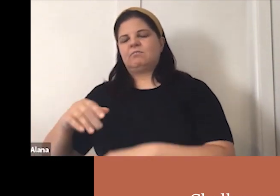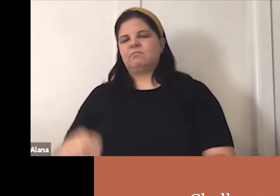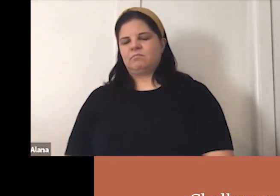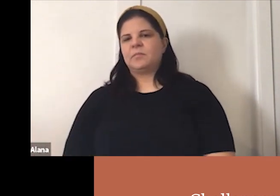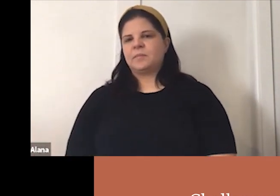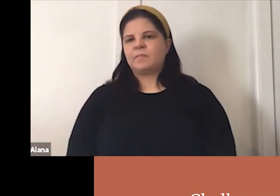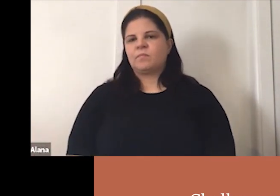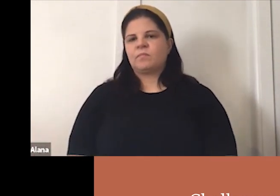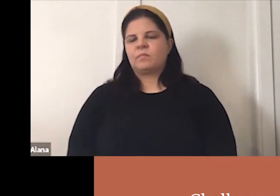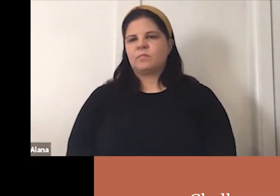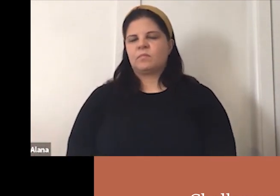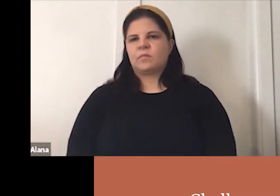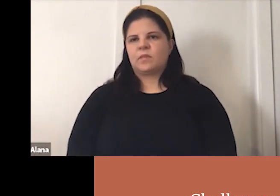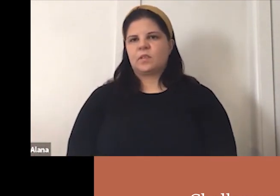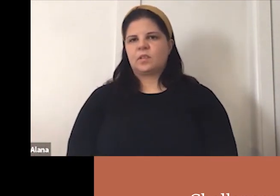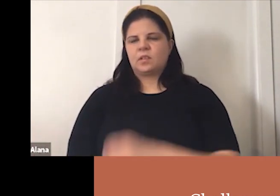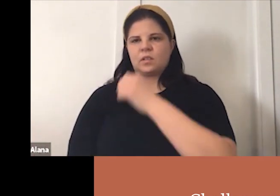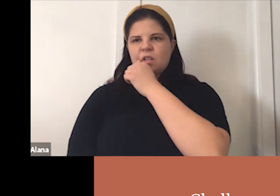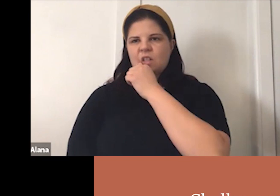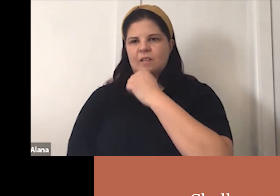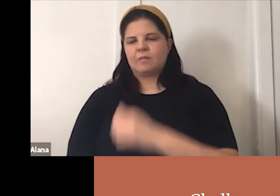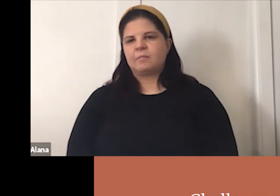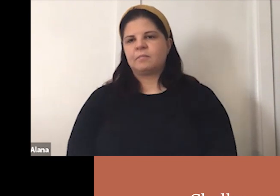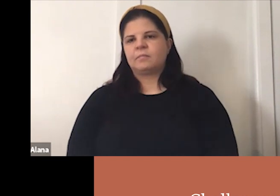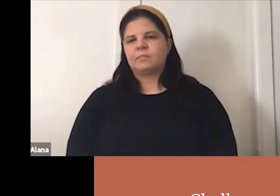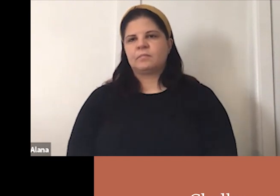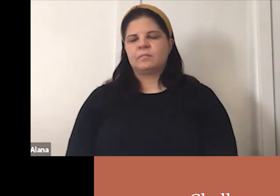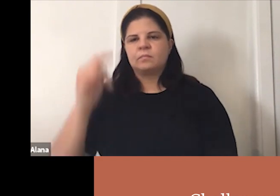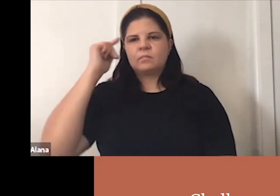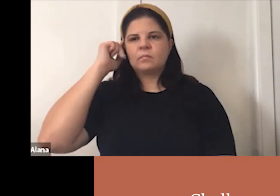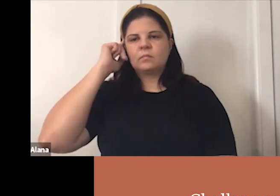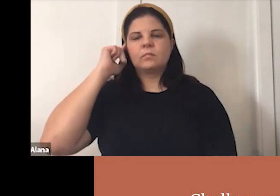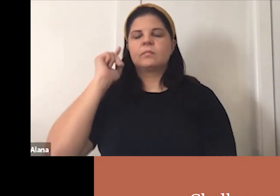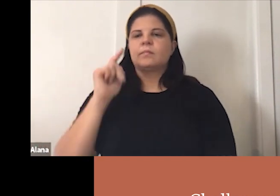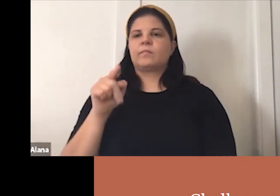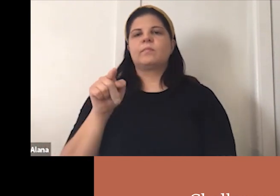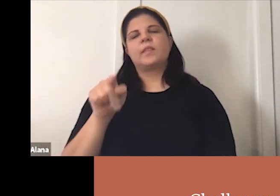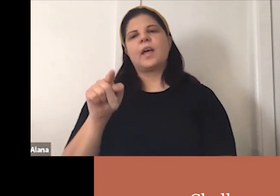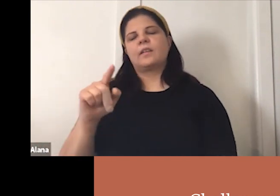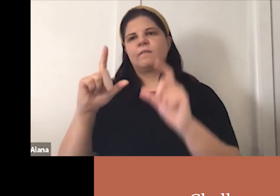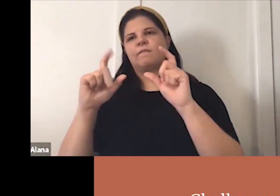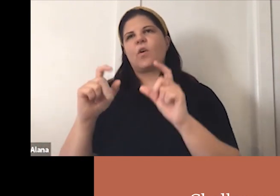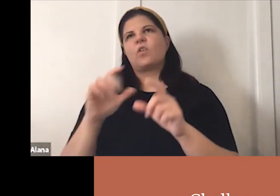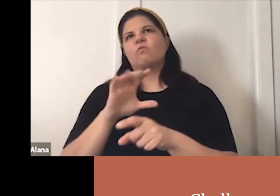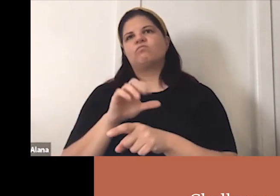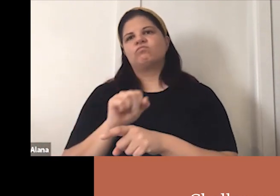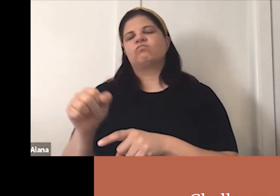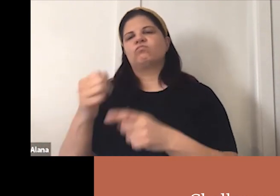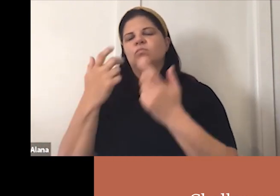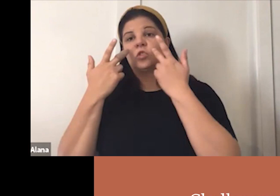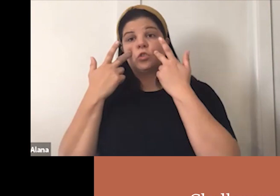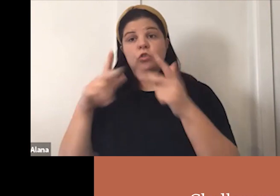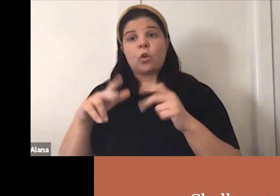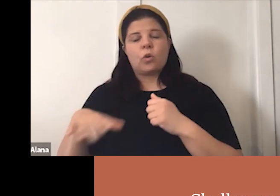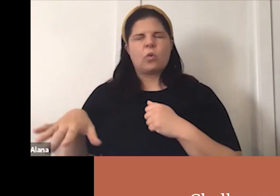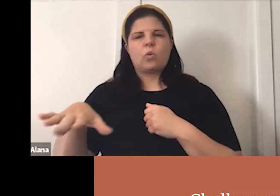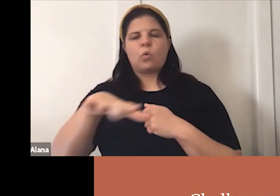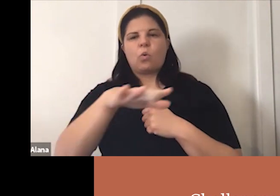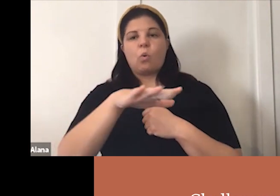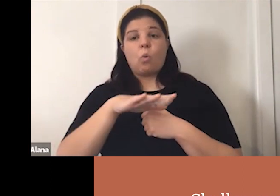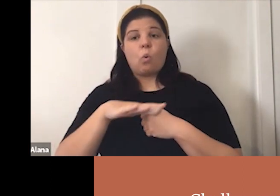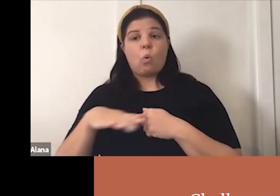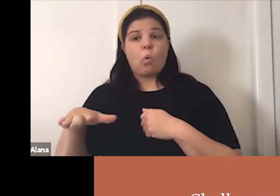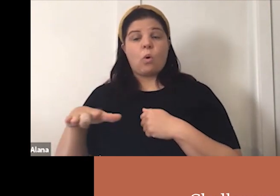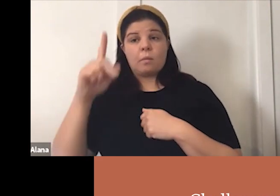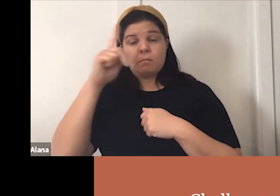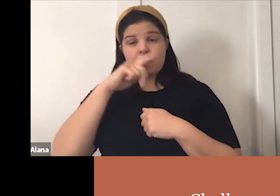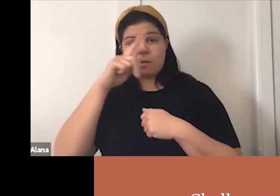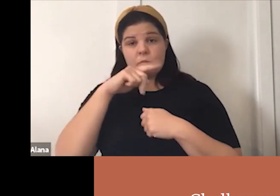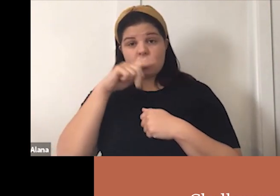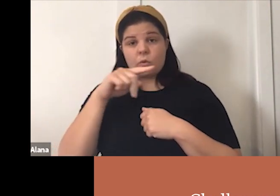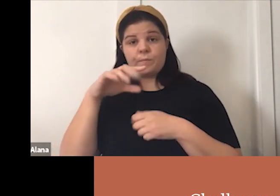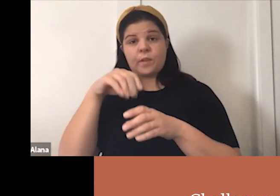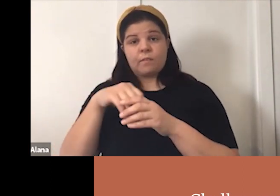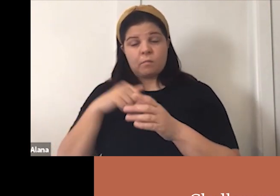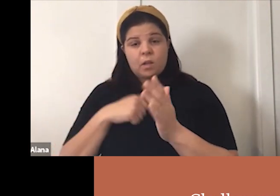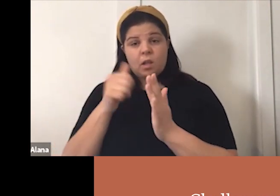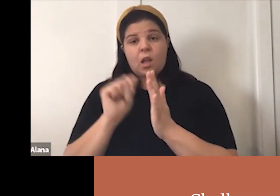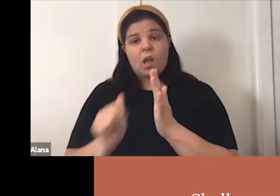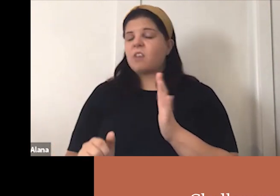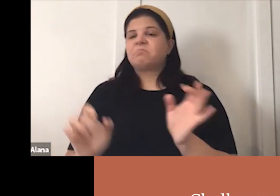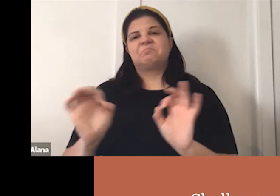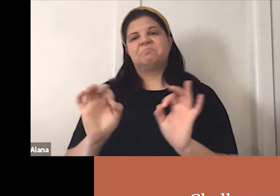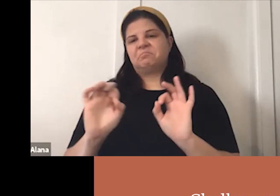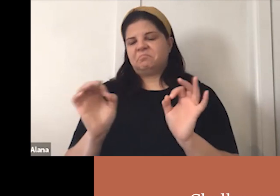Now, this image here actually does not capture absolutely all of the people that collaborated